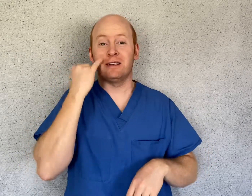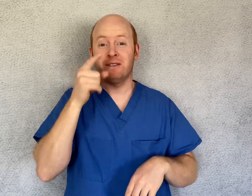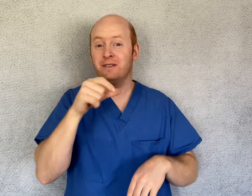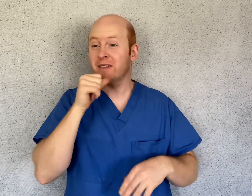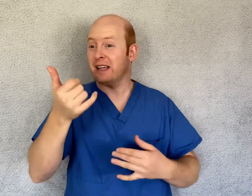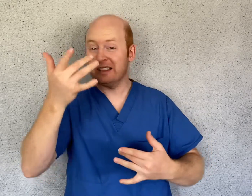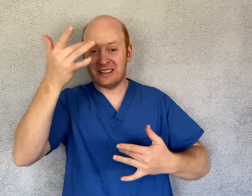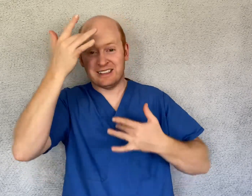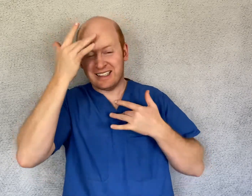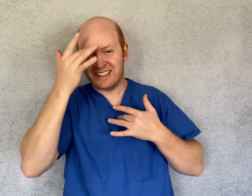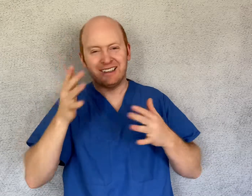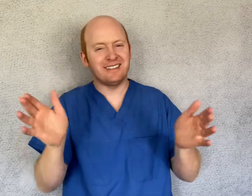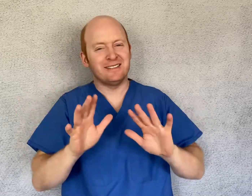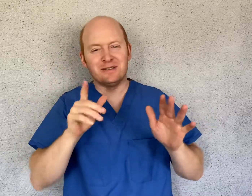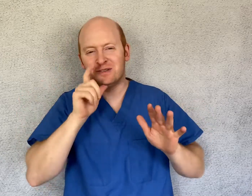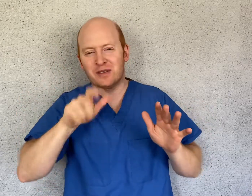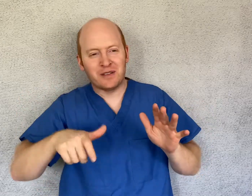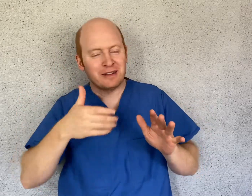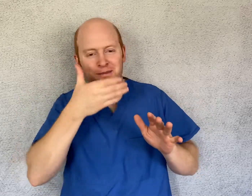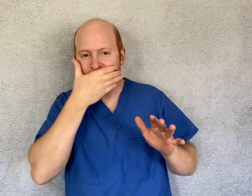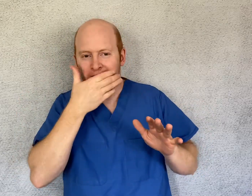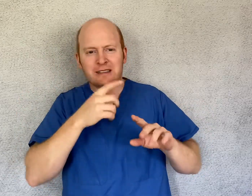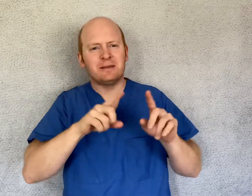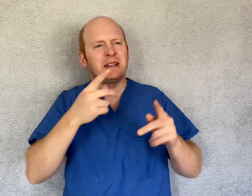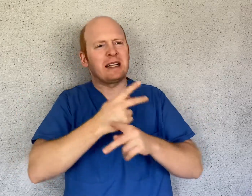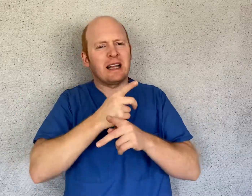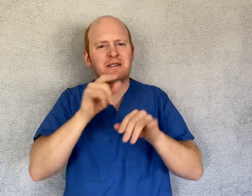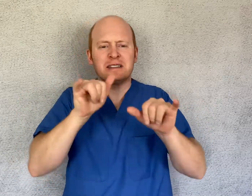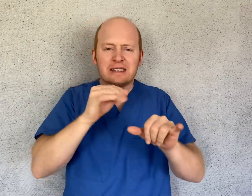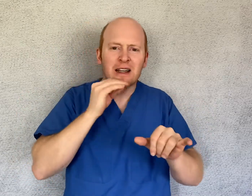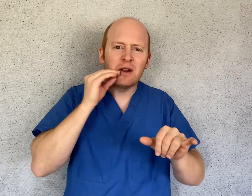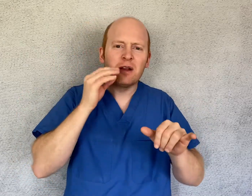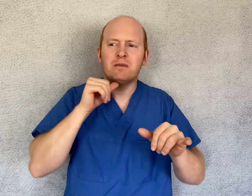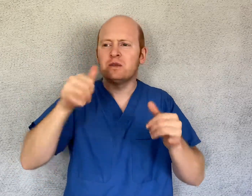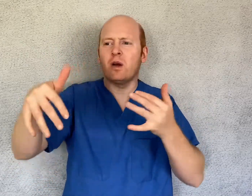If you are not sick, then you don't need to wear one. But please do be careful